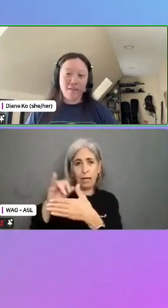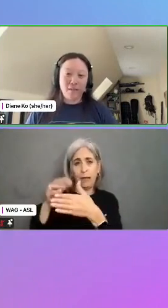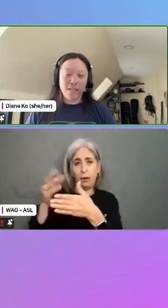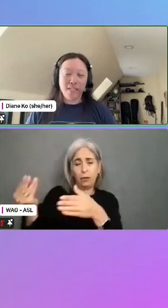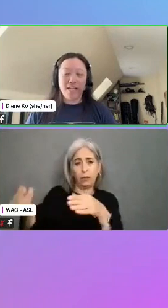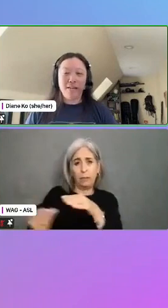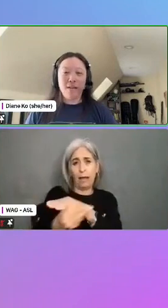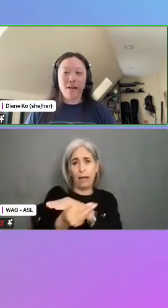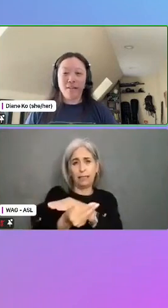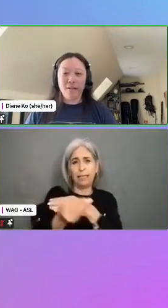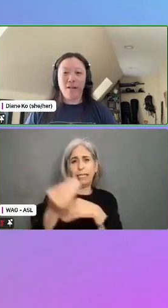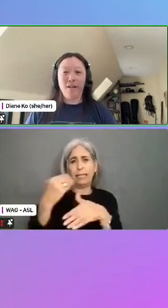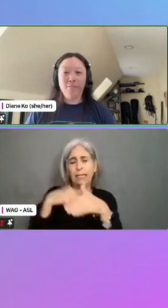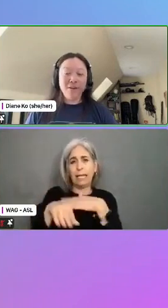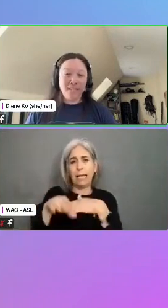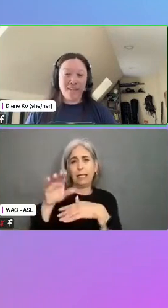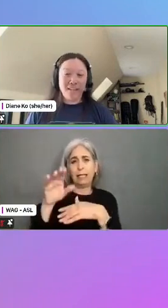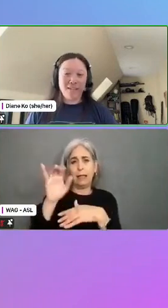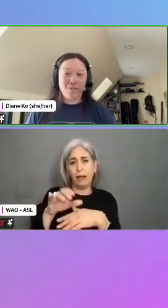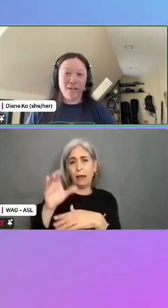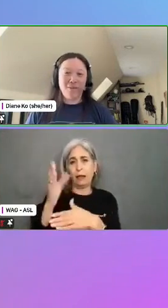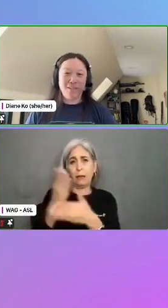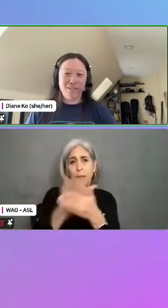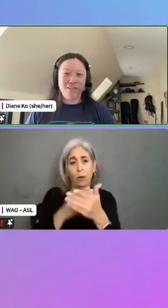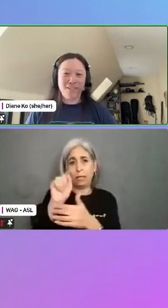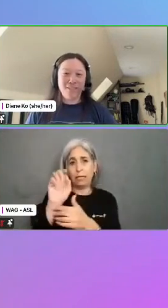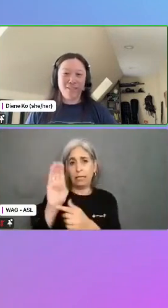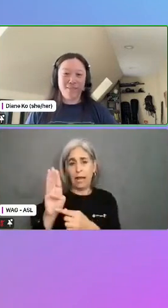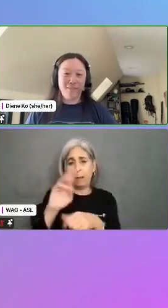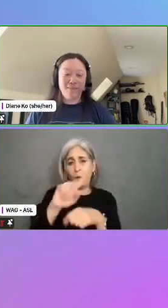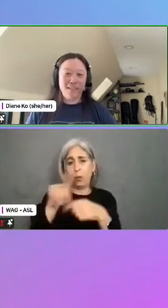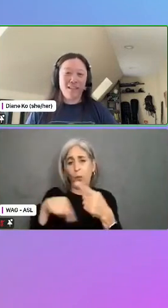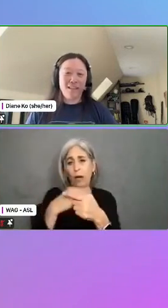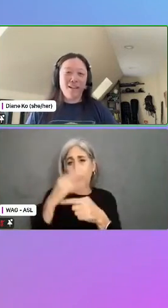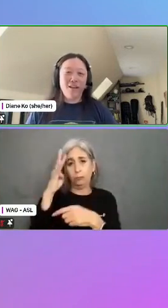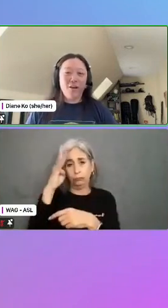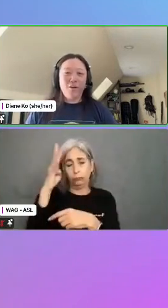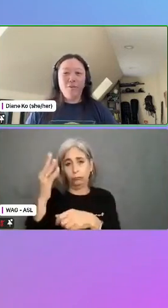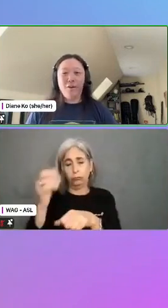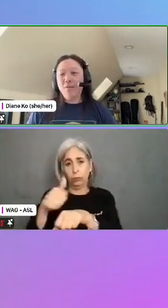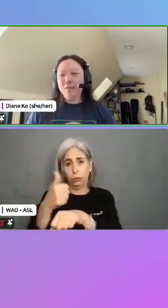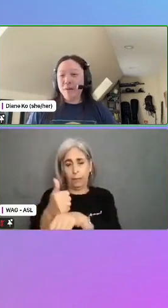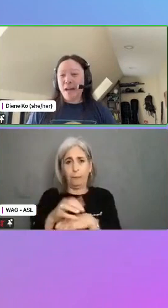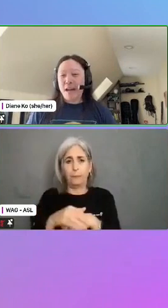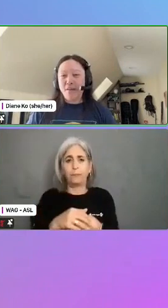much pass in an ID and we can make the aria associations